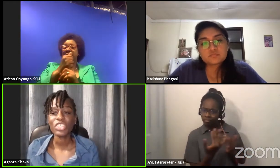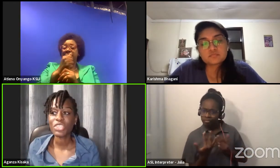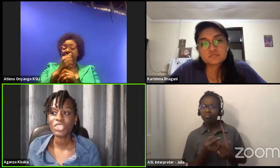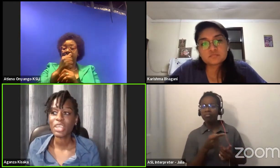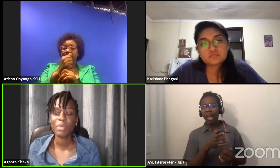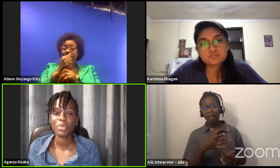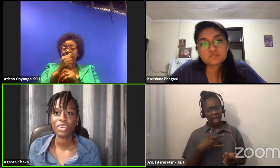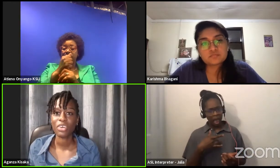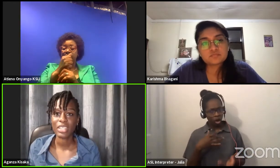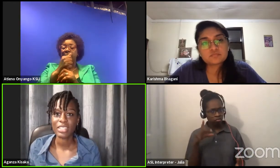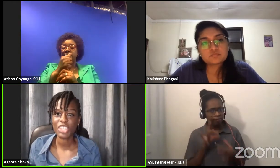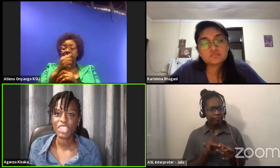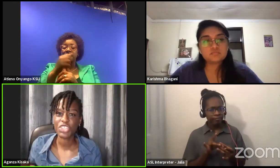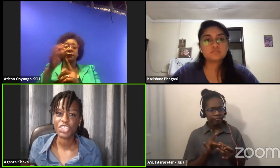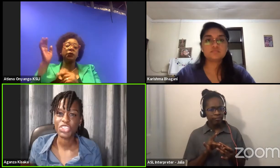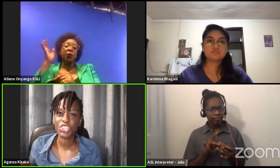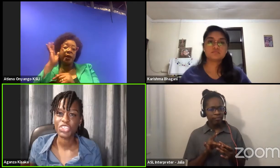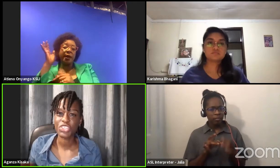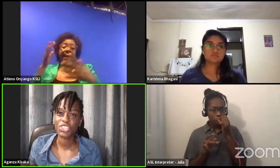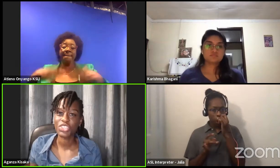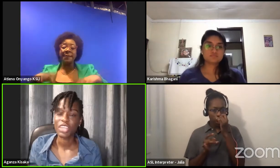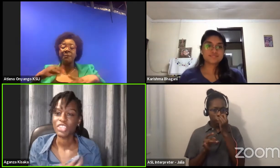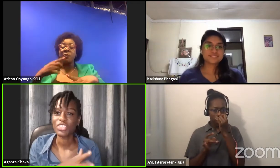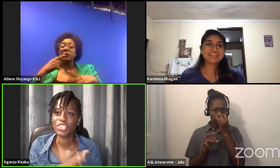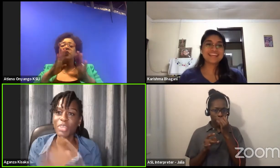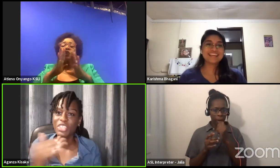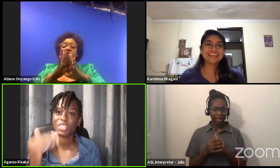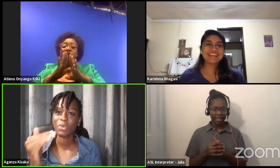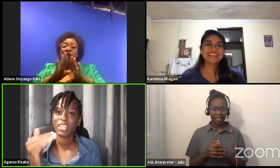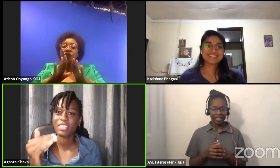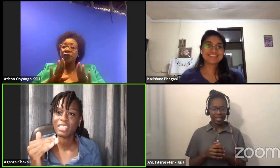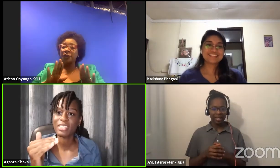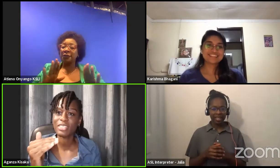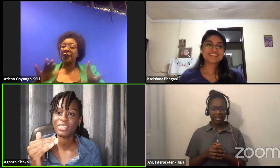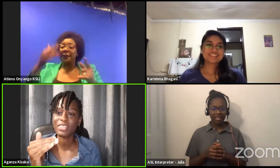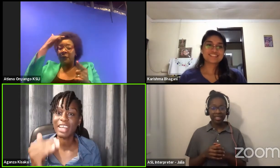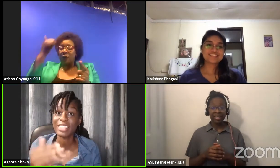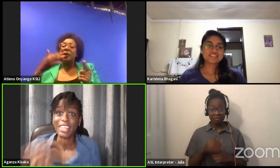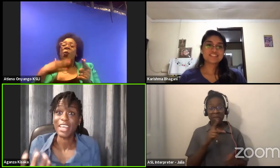just to hear people in the audience, say, "Shh!" because they wanted to listen to the lines.